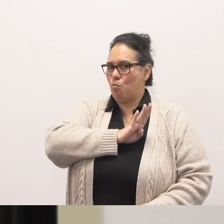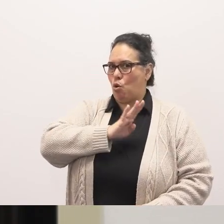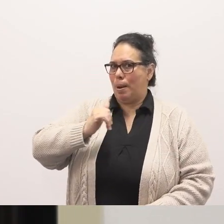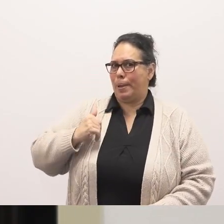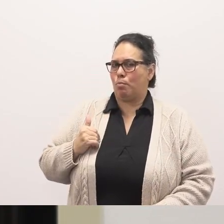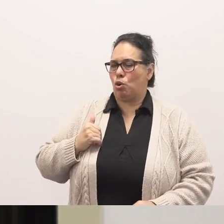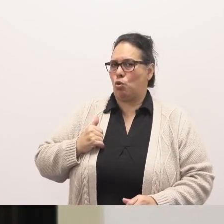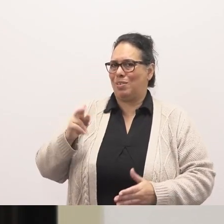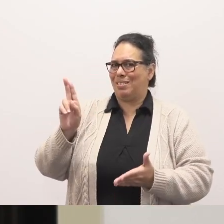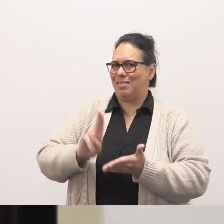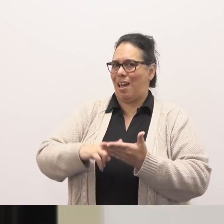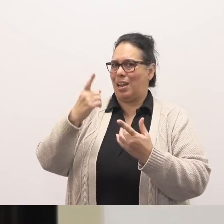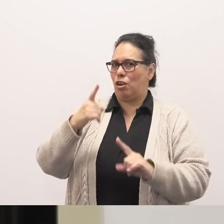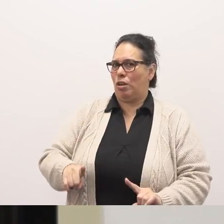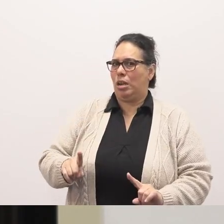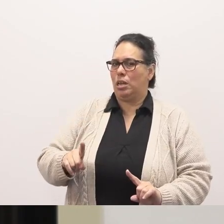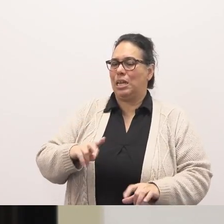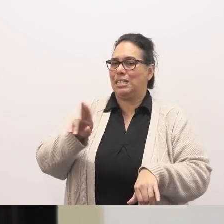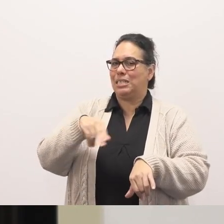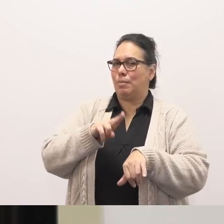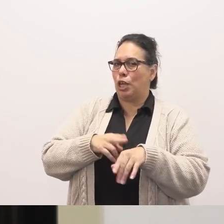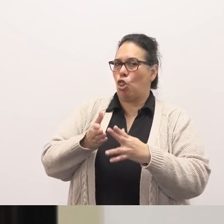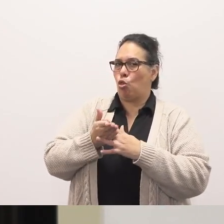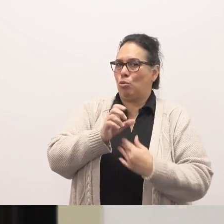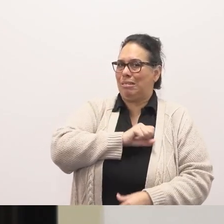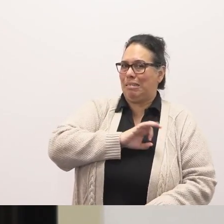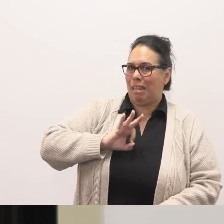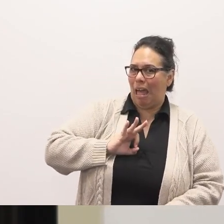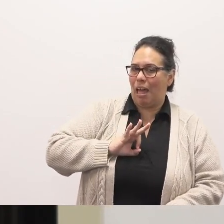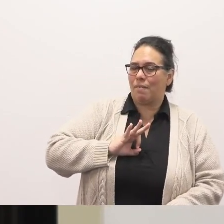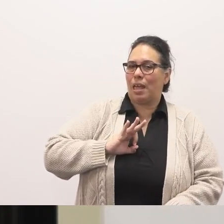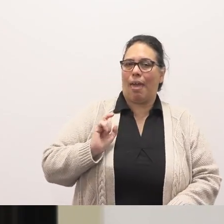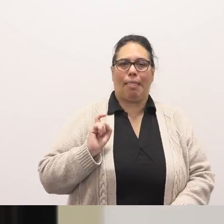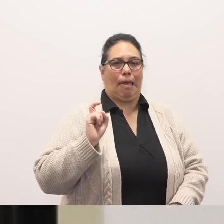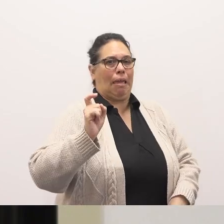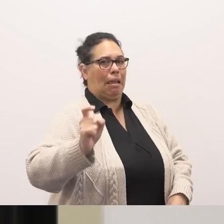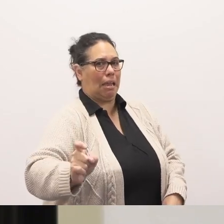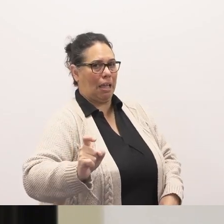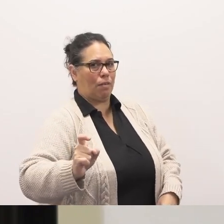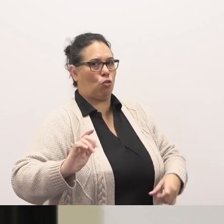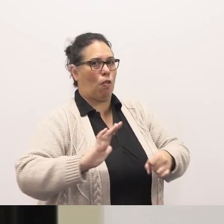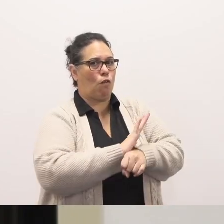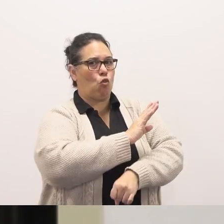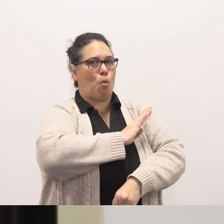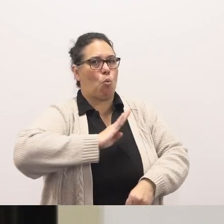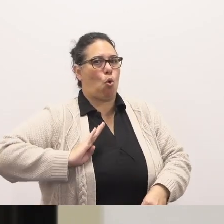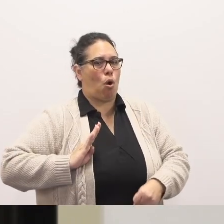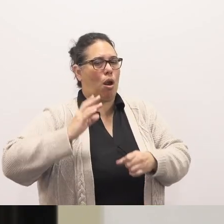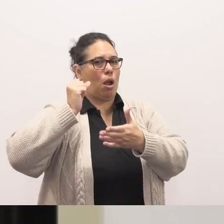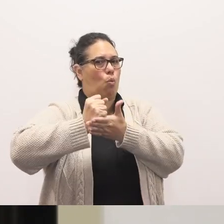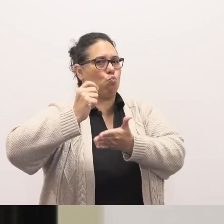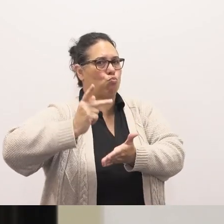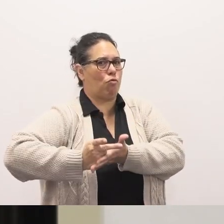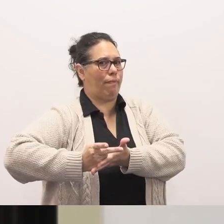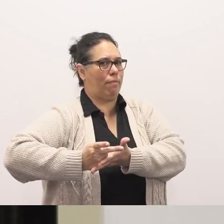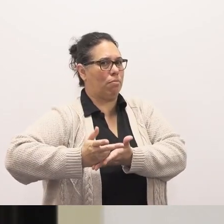I think it's typically done through staff who then bring it to the board so that the full board can then approve those signatures, approve those agreements.